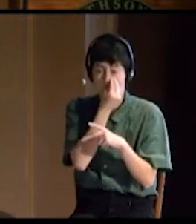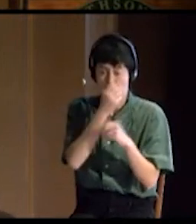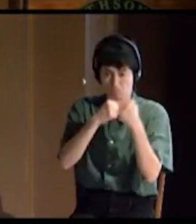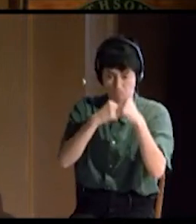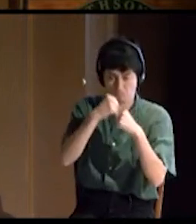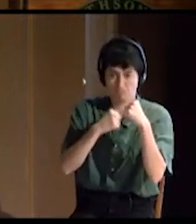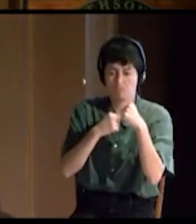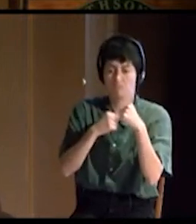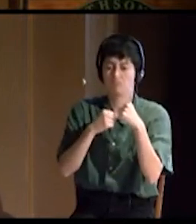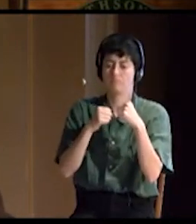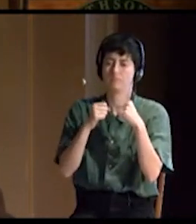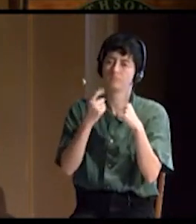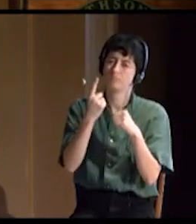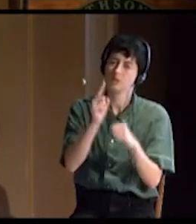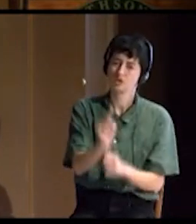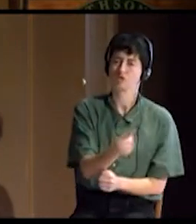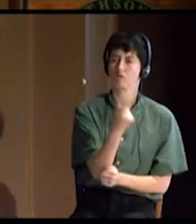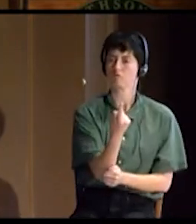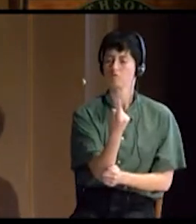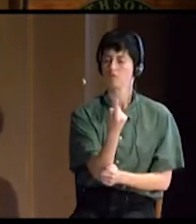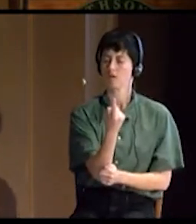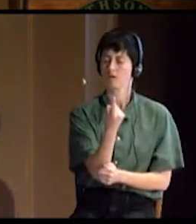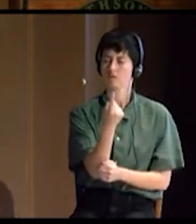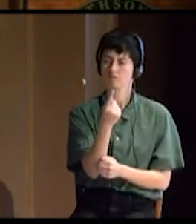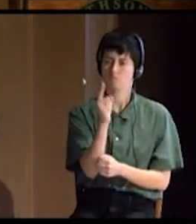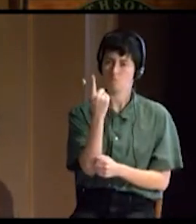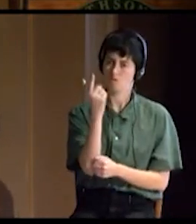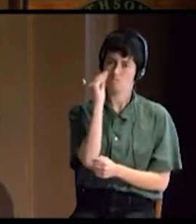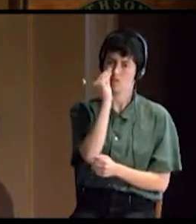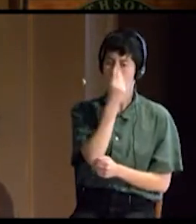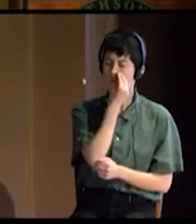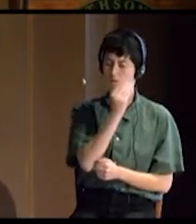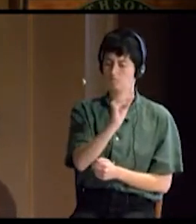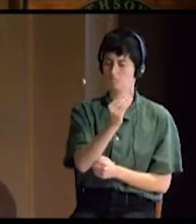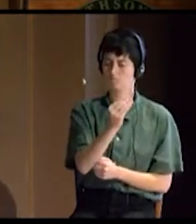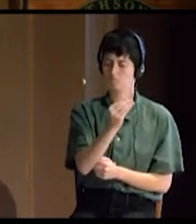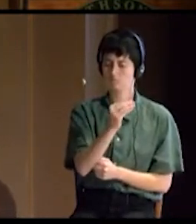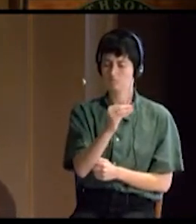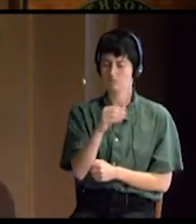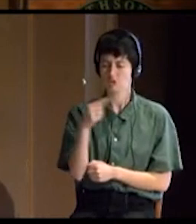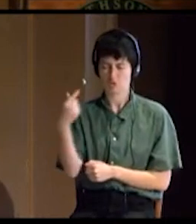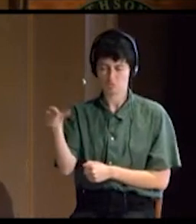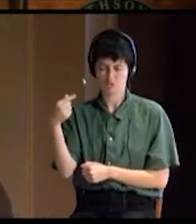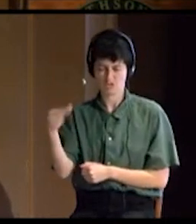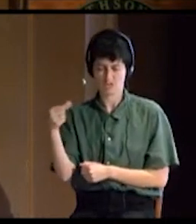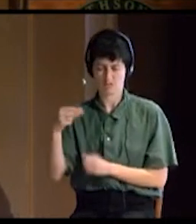to solitary fruits, such as peach shown here in green. There's also the corymbose group, which we can think of